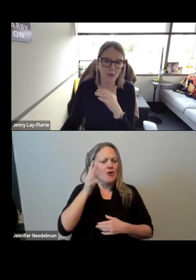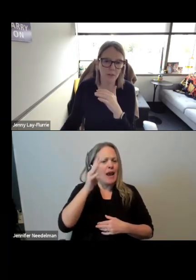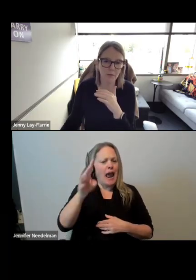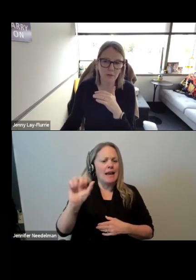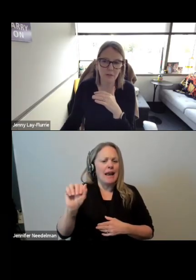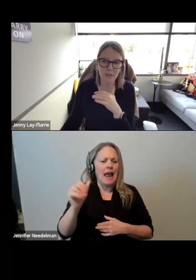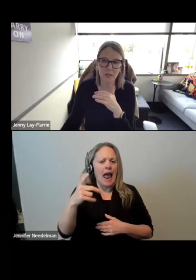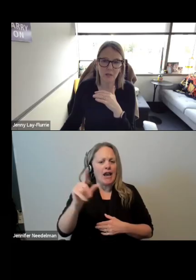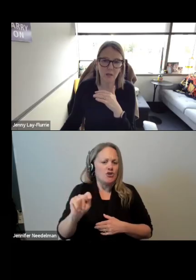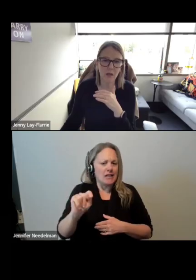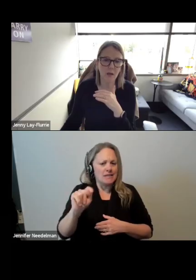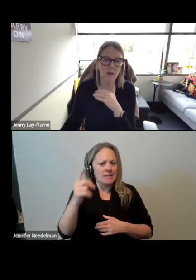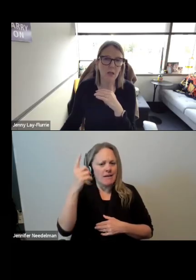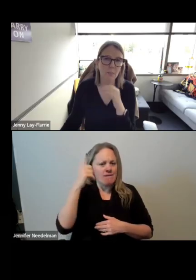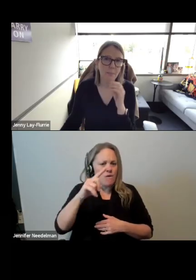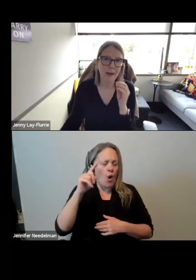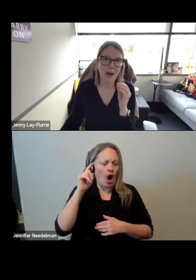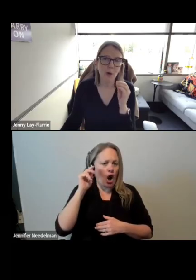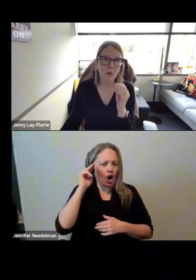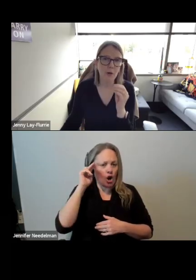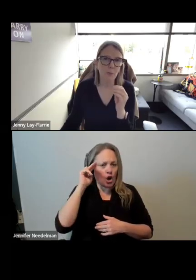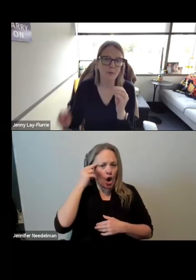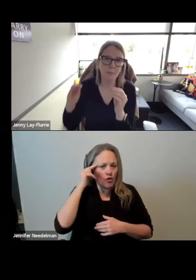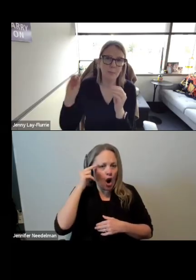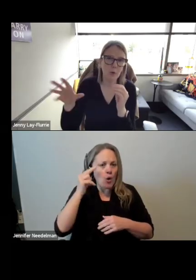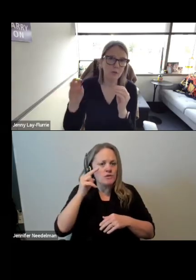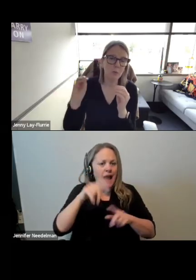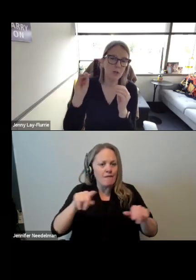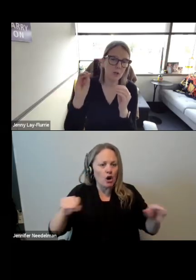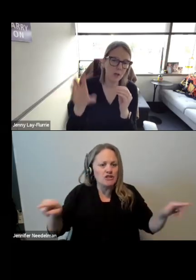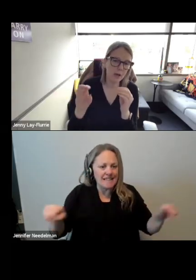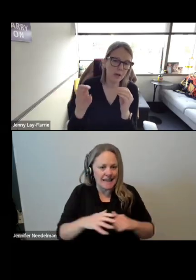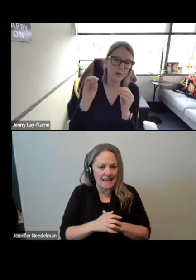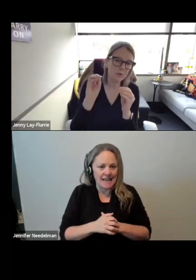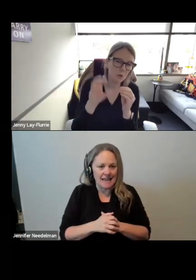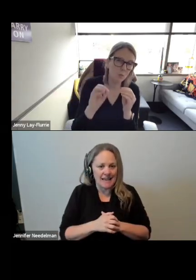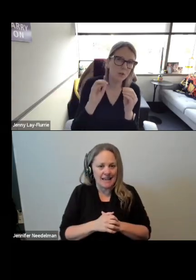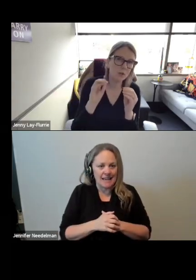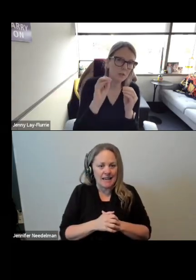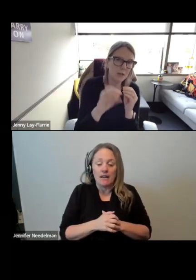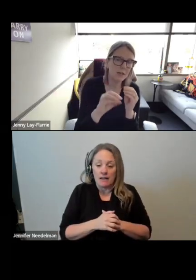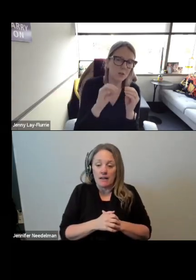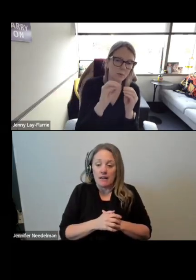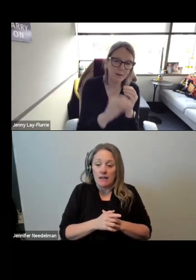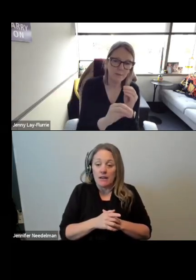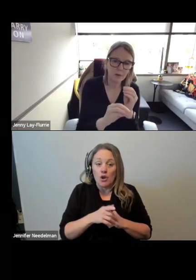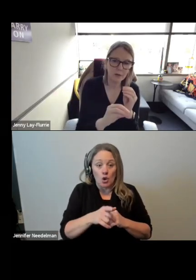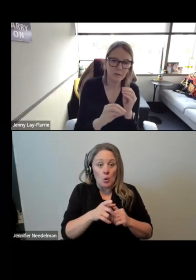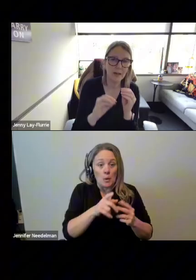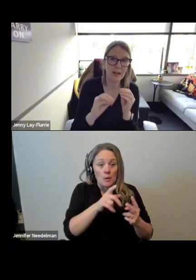for neurodiversity. You power it with the books. Which libraries do you want it to reference?